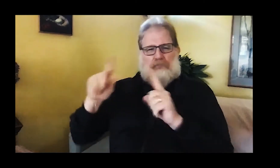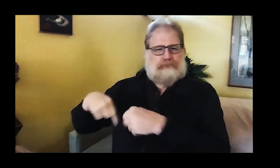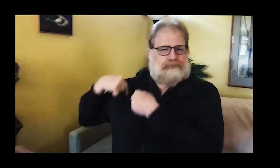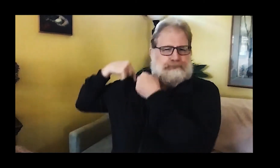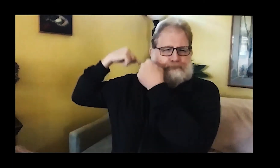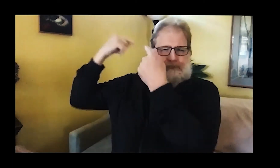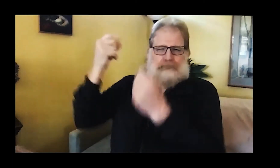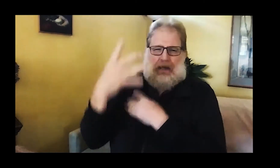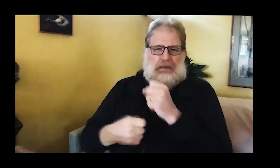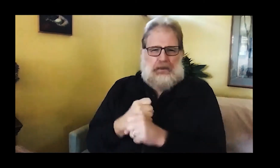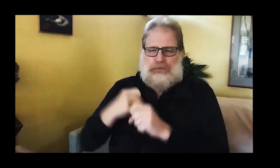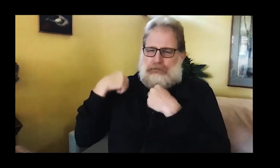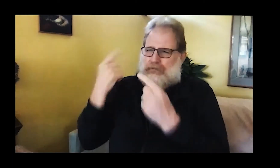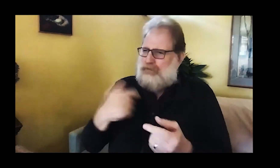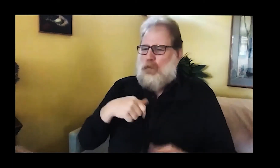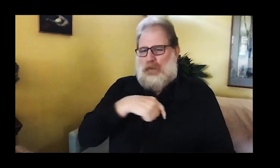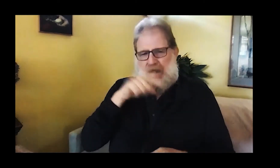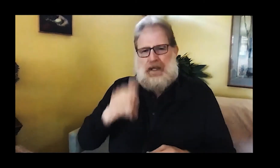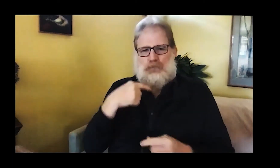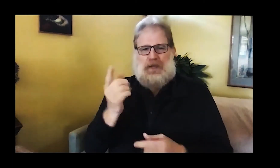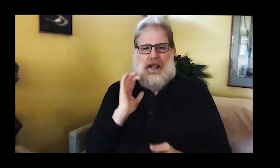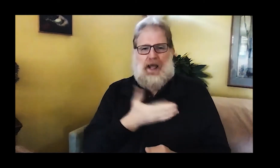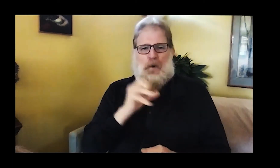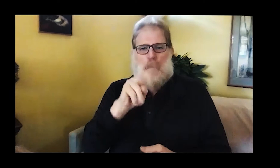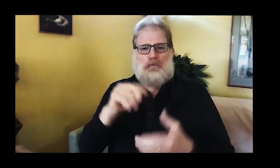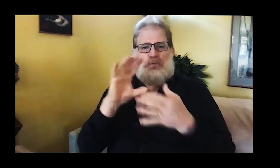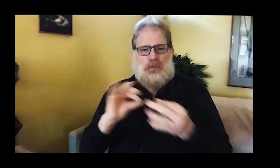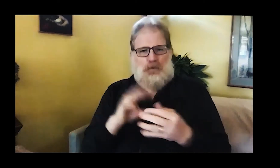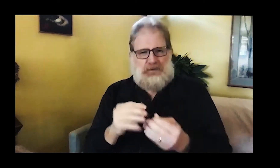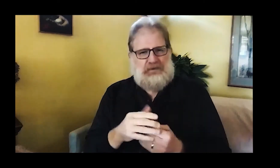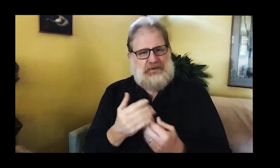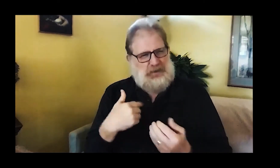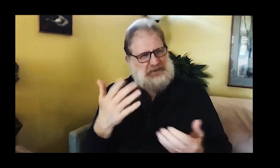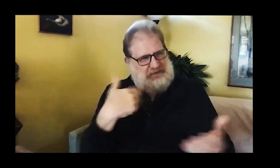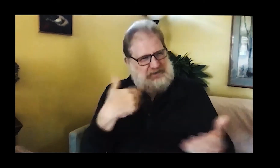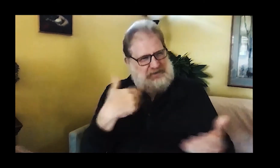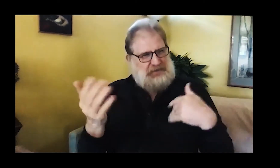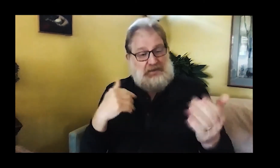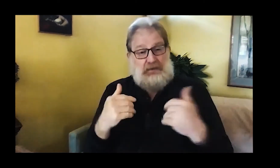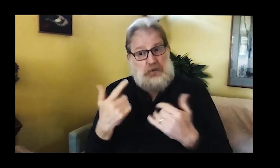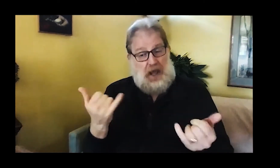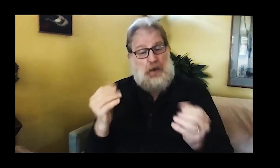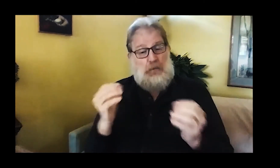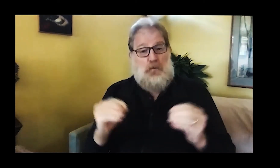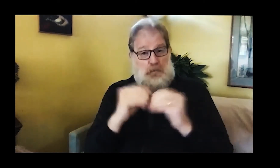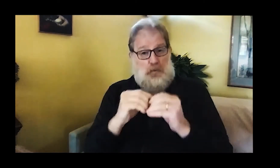how for all these years. We need to be able to tell our own story. Luckily there more and more